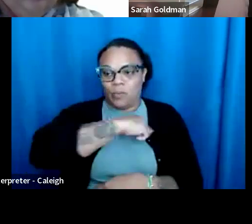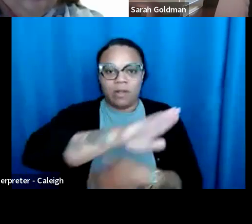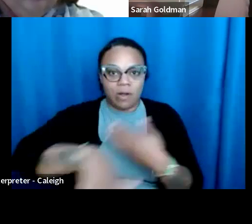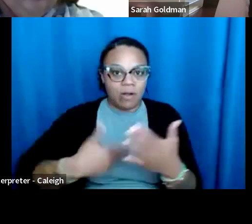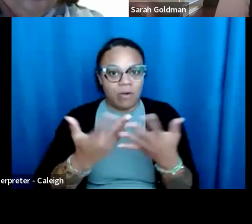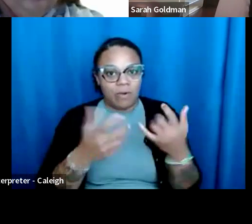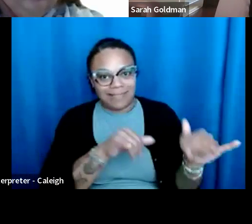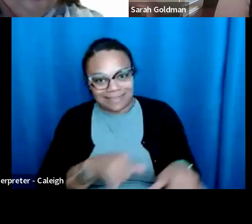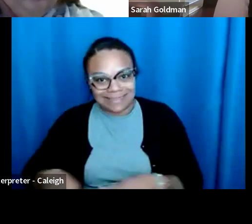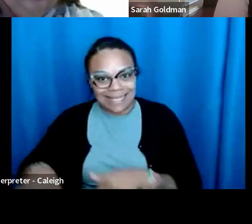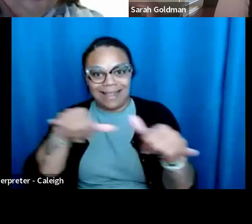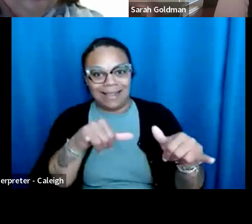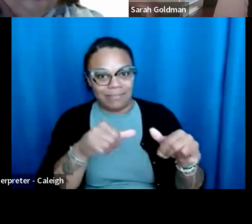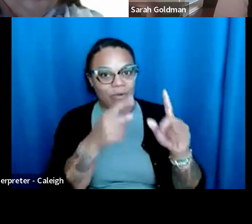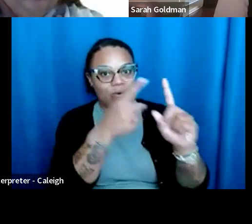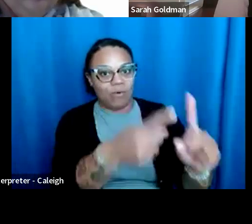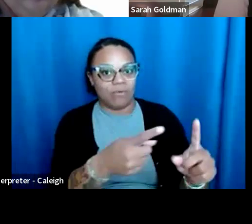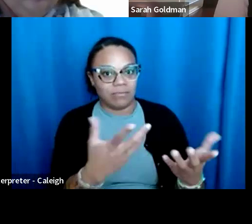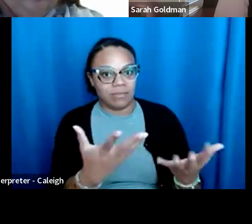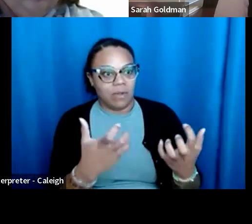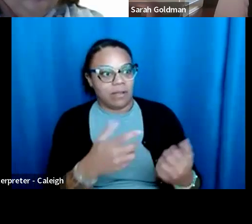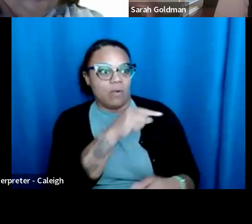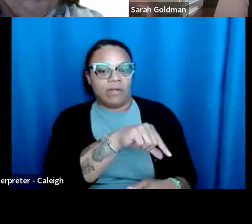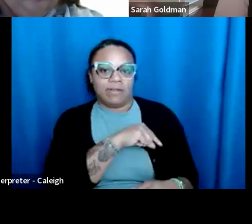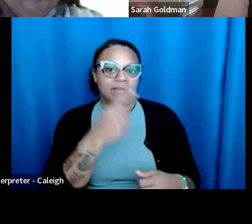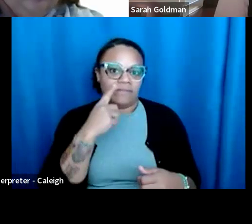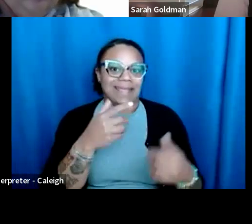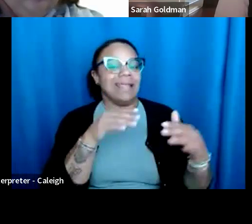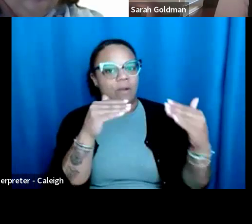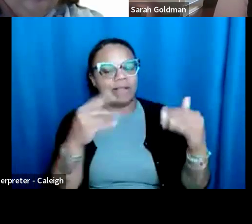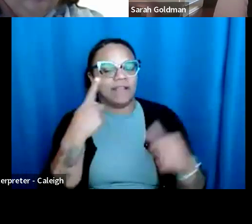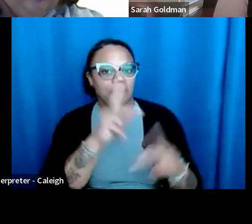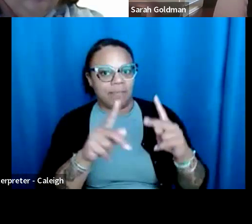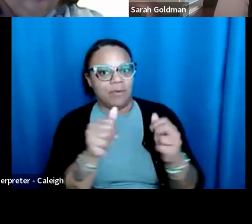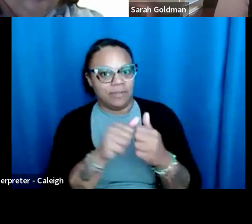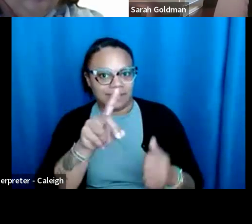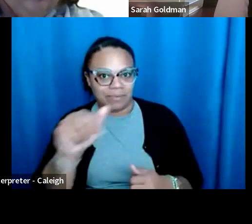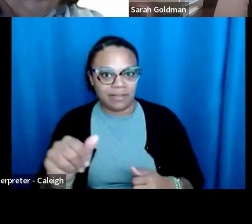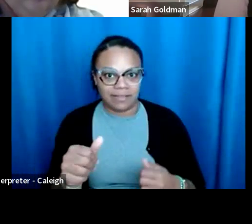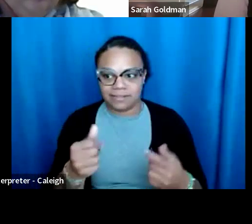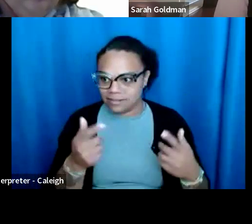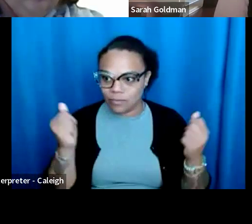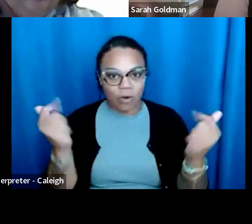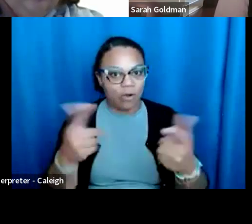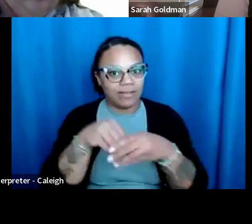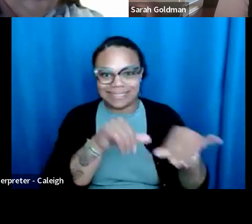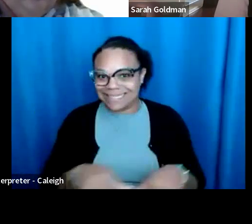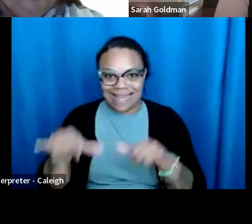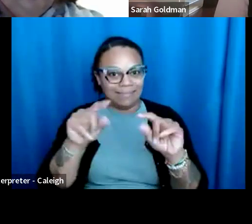for people with disabilities. We're all on the same team. And so I really think that just having a grassroots group of self-advocates to relate to,